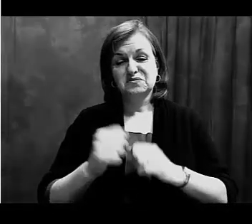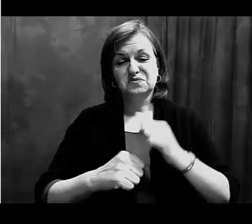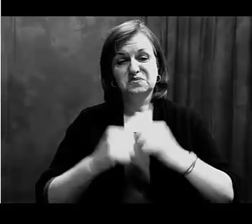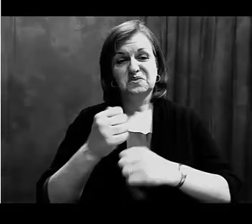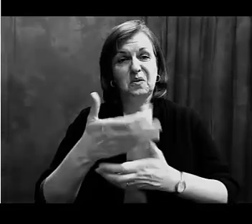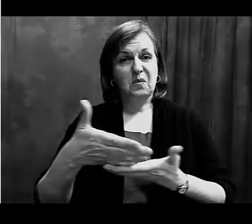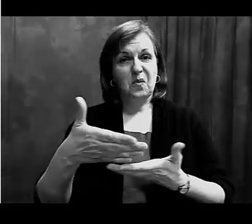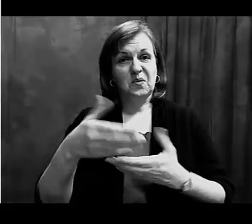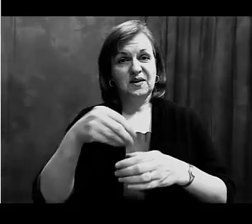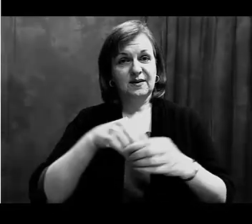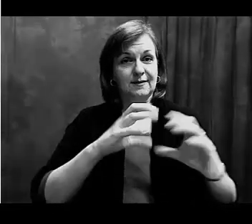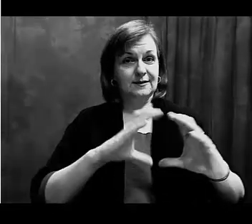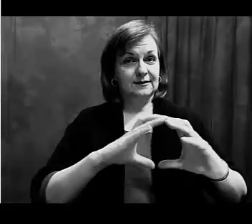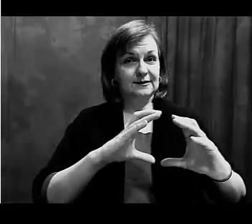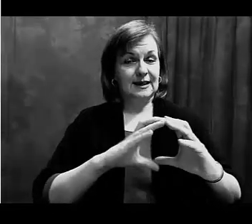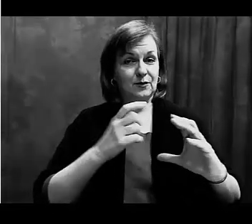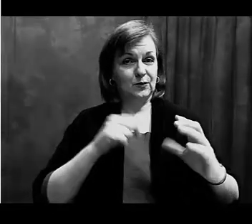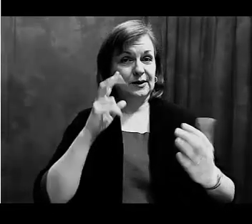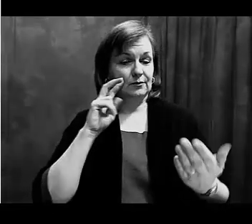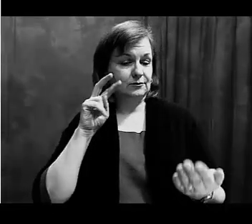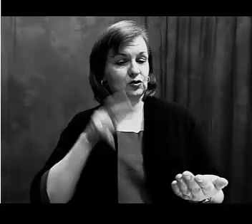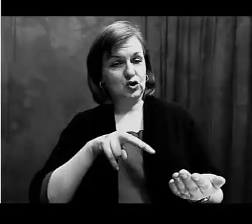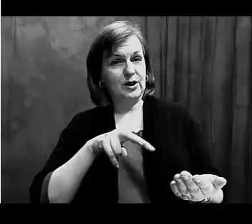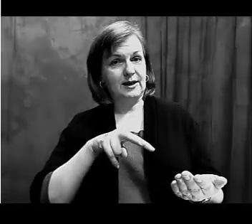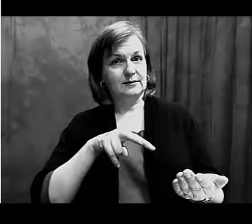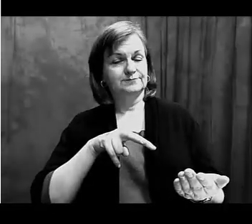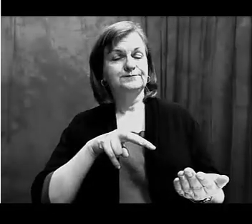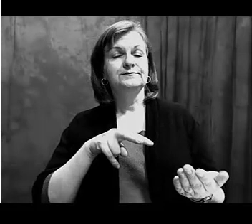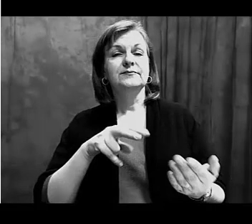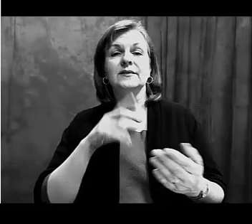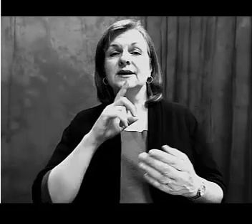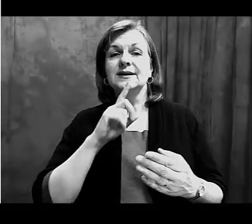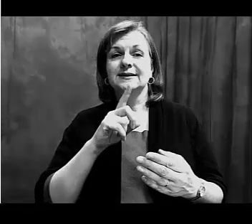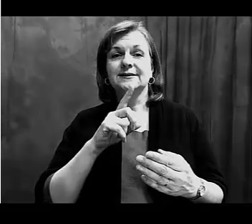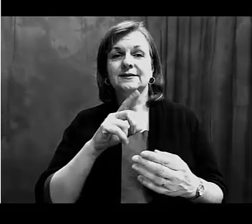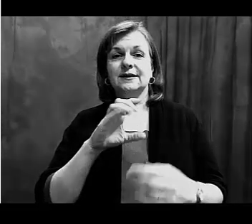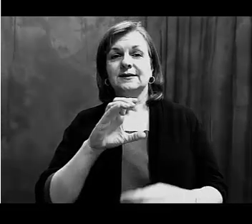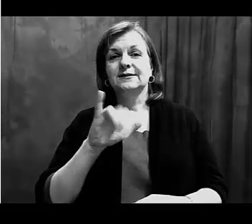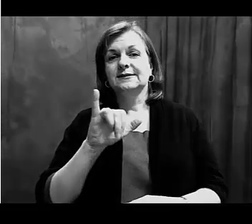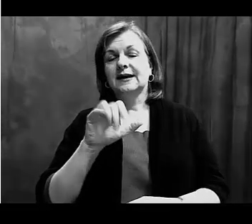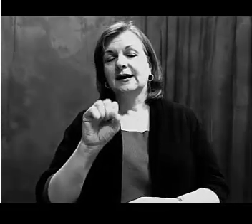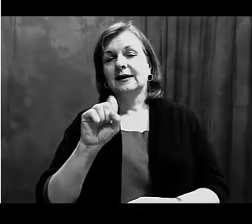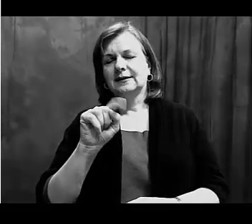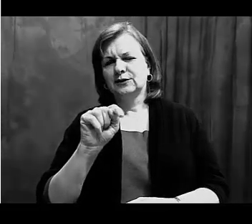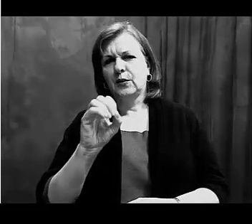The last major structural component we have to look at as far as our cells is actually the